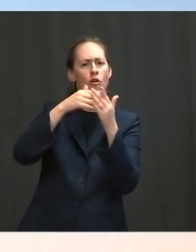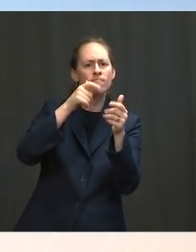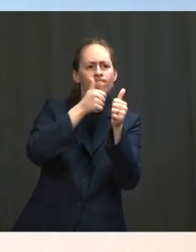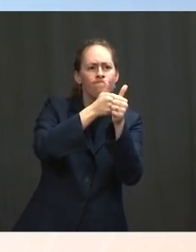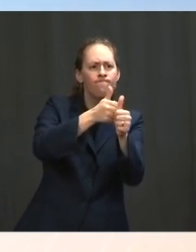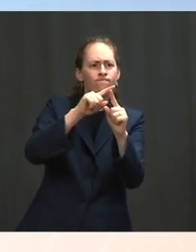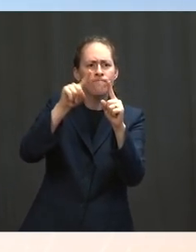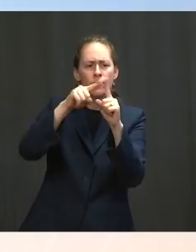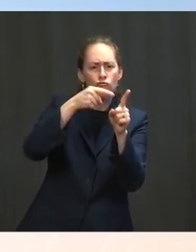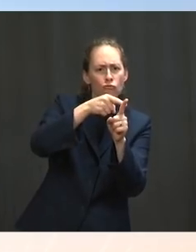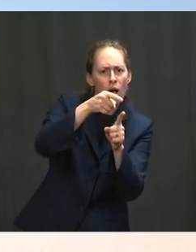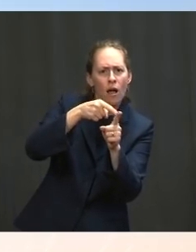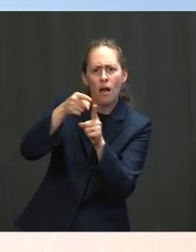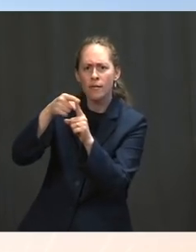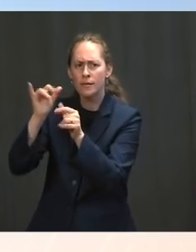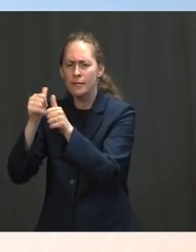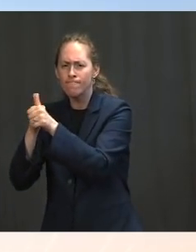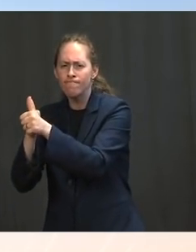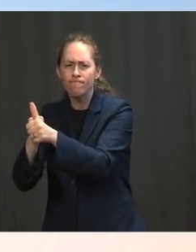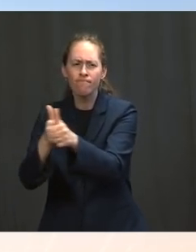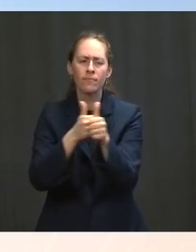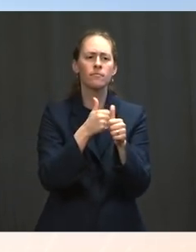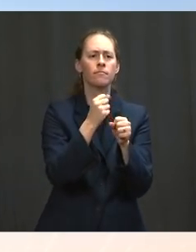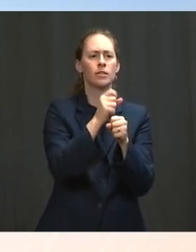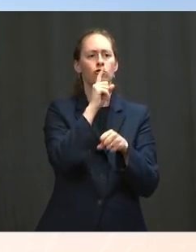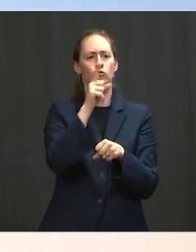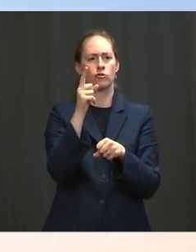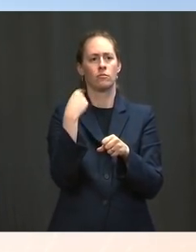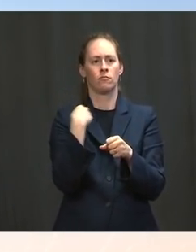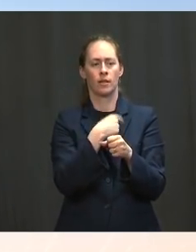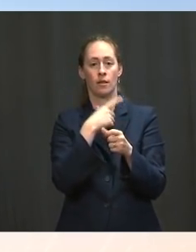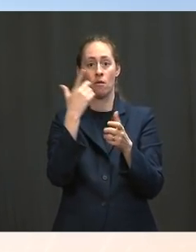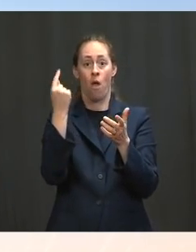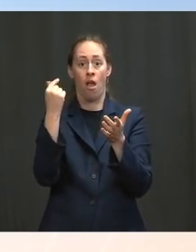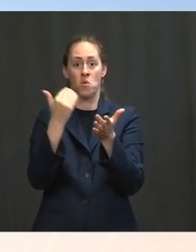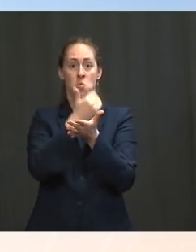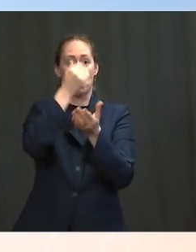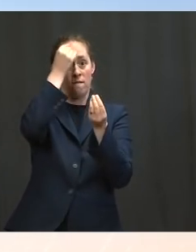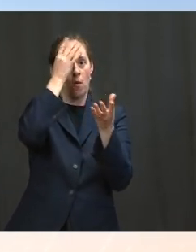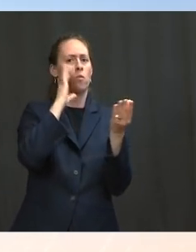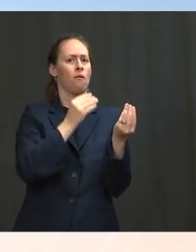and are reviewing the latest data when it becomes available. I'll certainly leave it to doctors to discuss this,